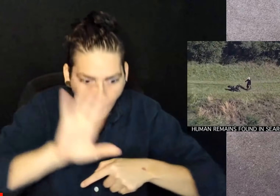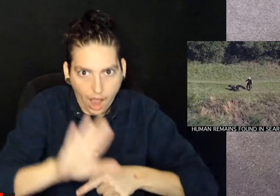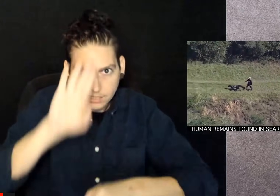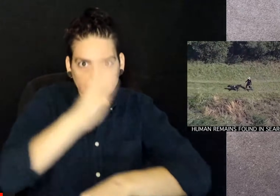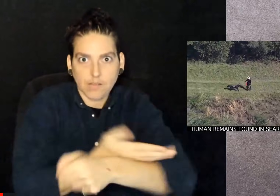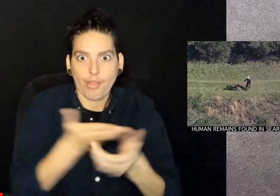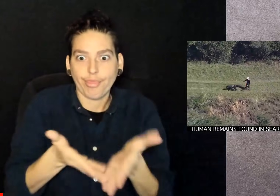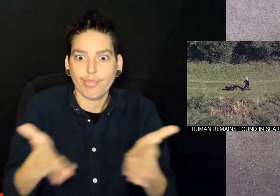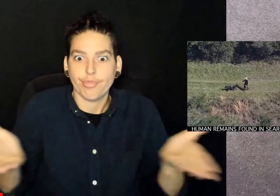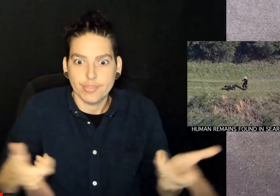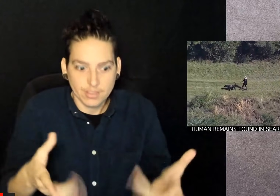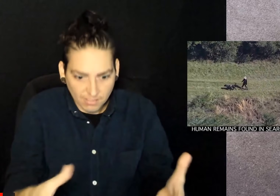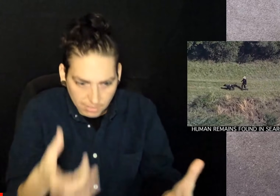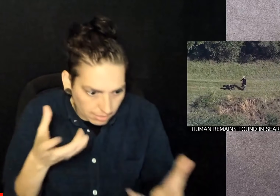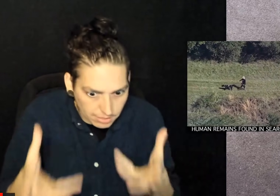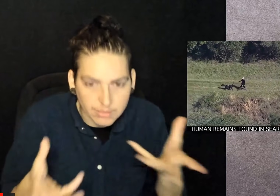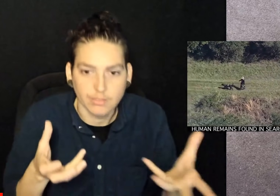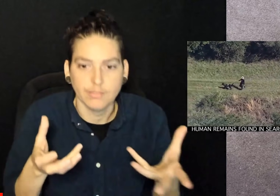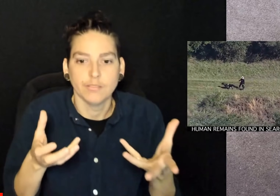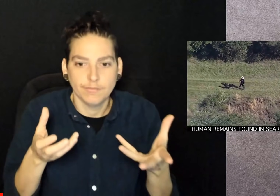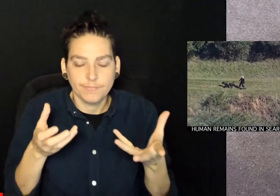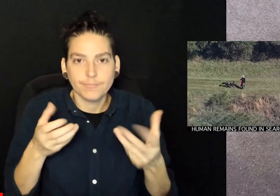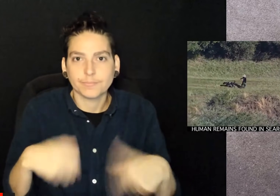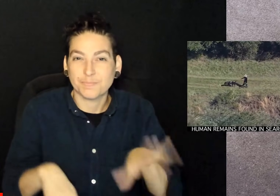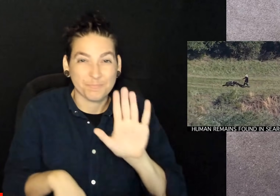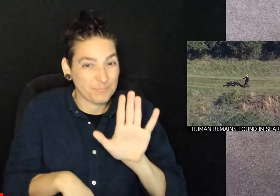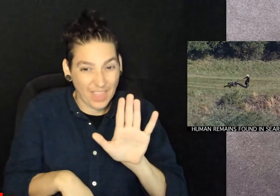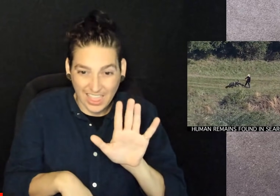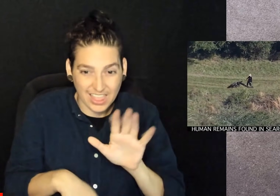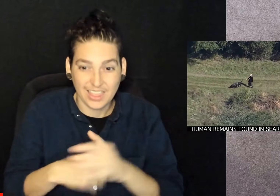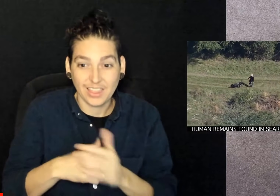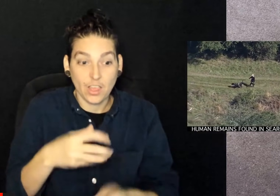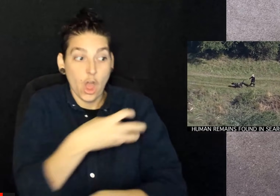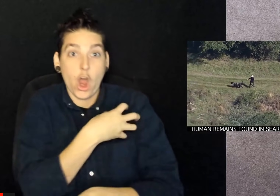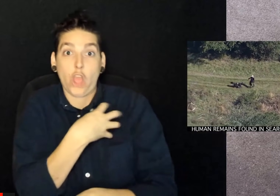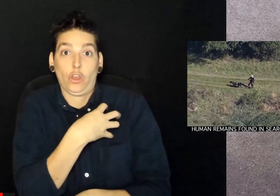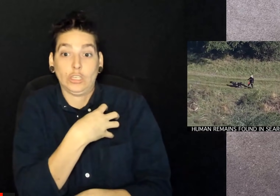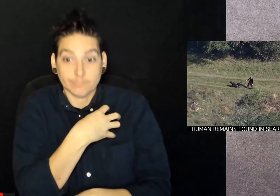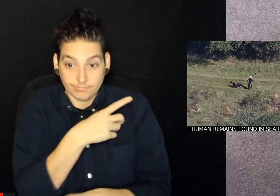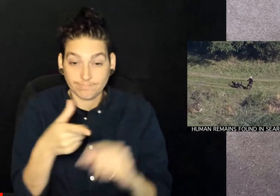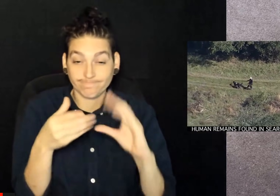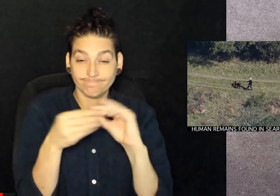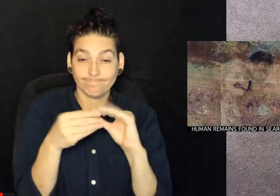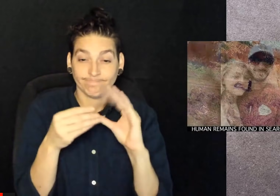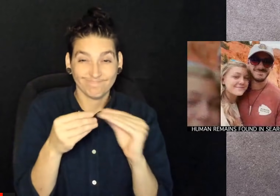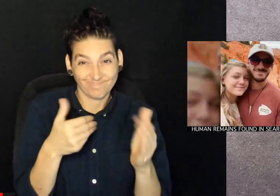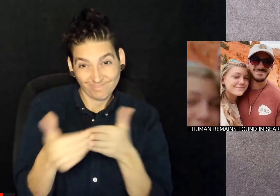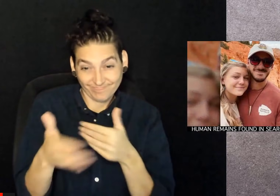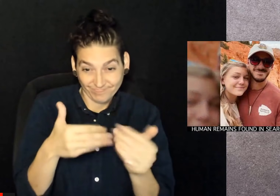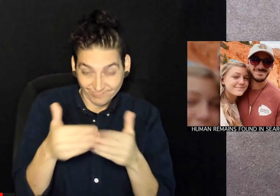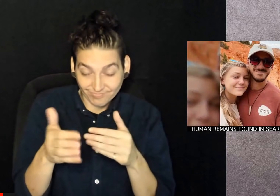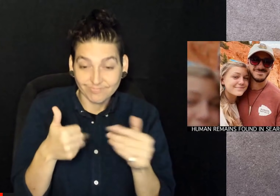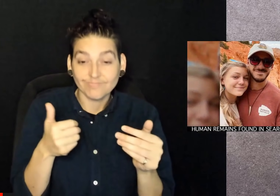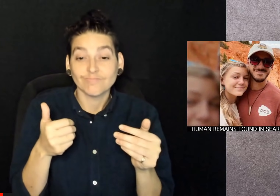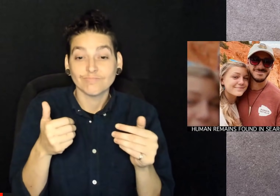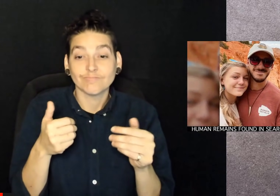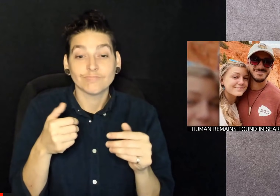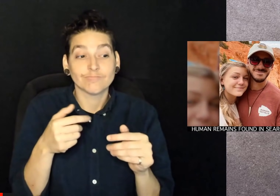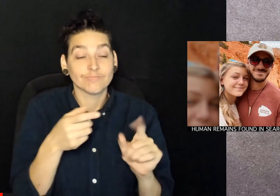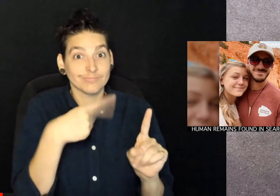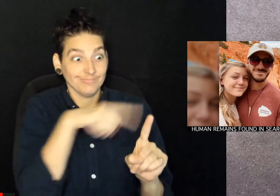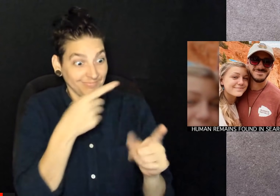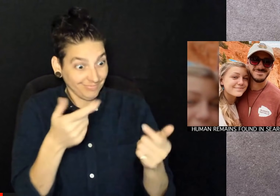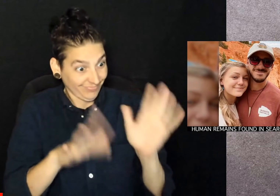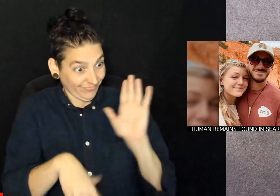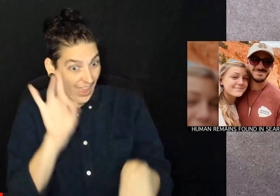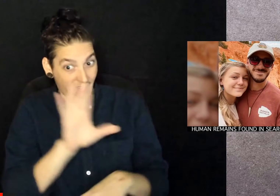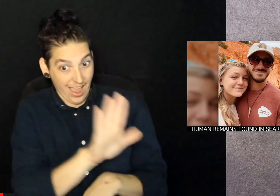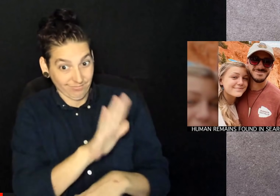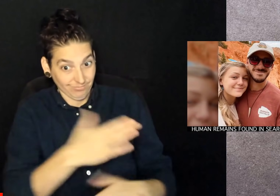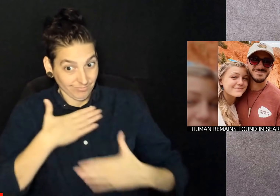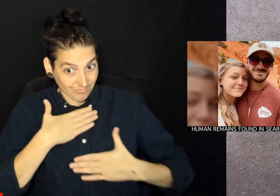of his son's personal items but authorities say even though they may have